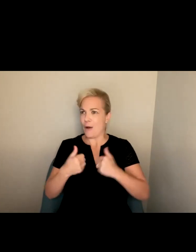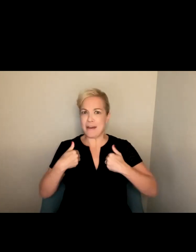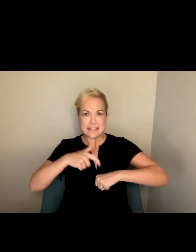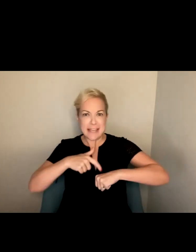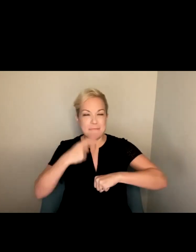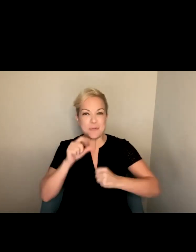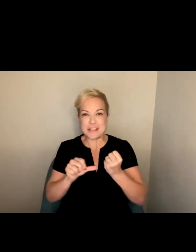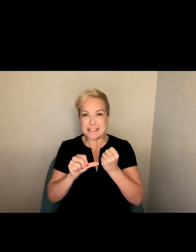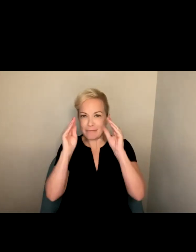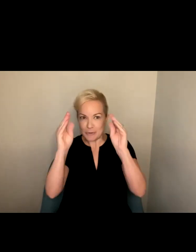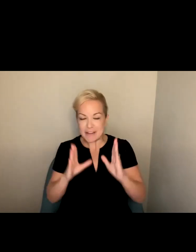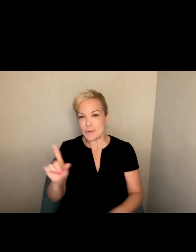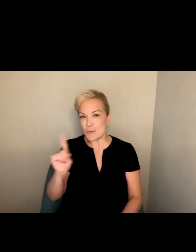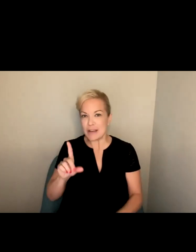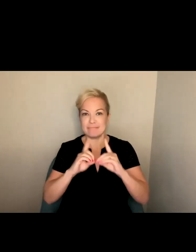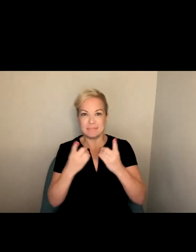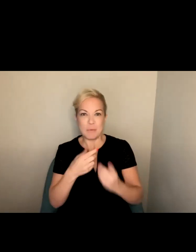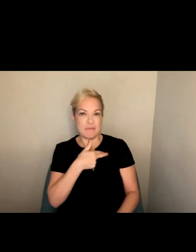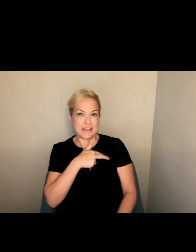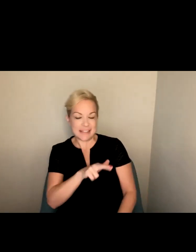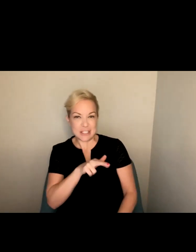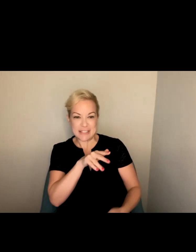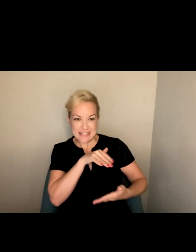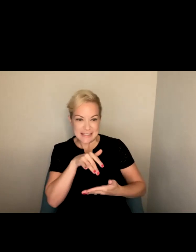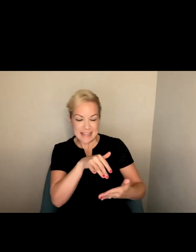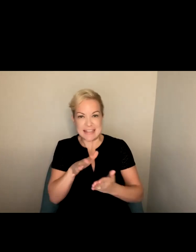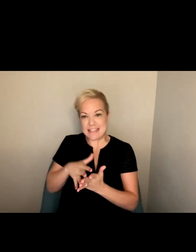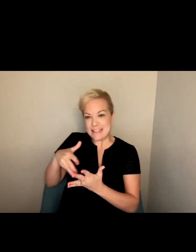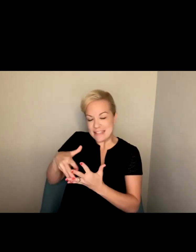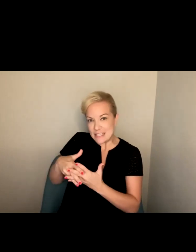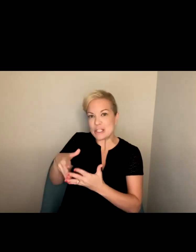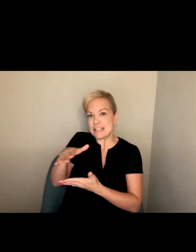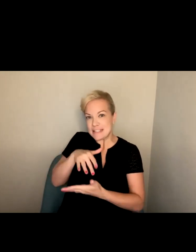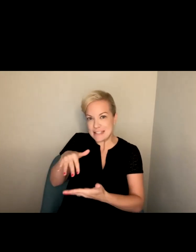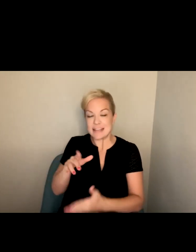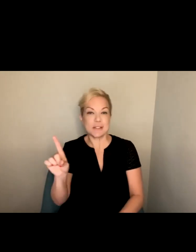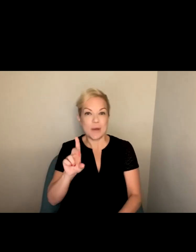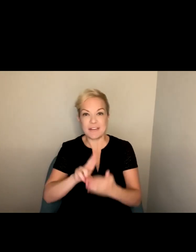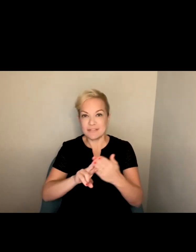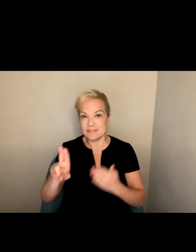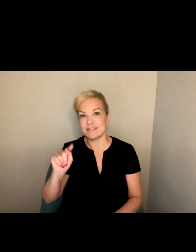Study of Religion and Center for Indigenous studies at University of Toronto, and I want